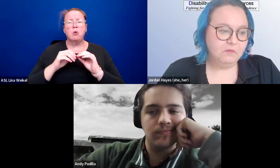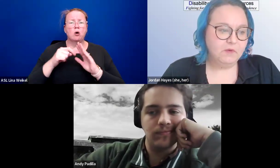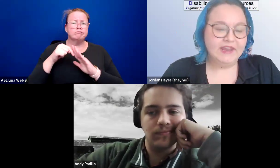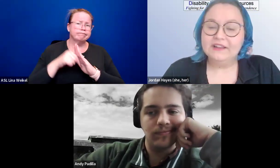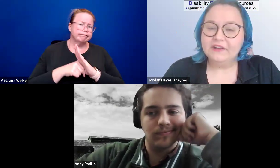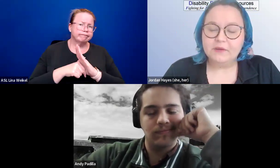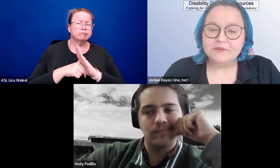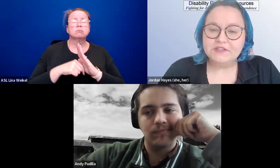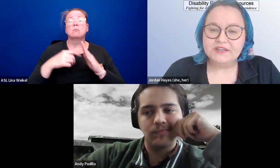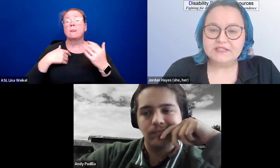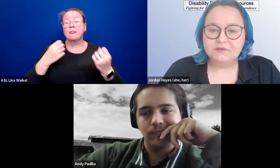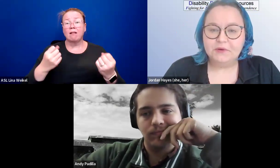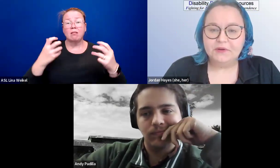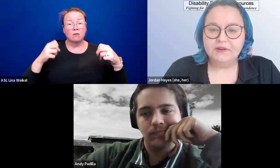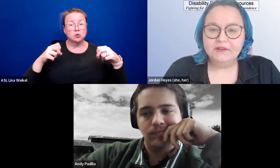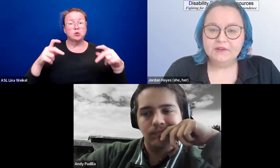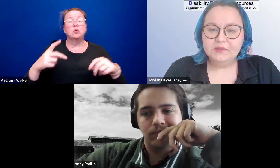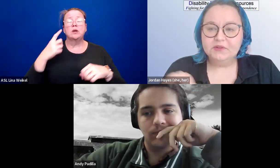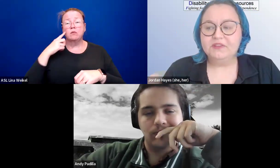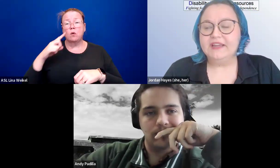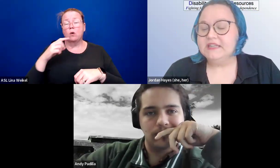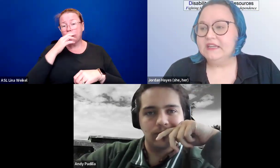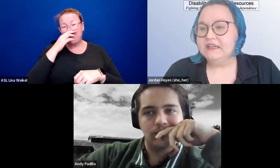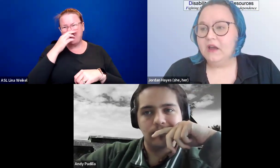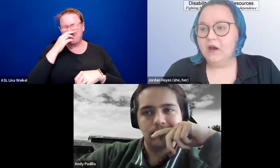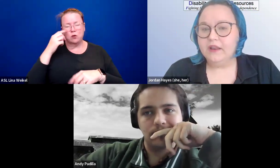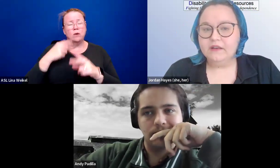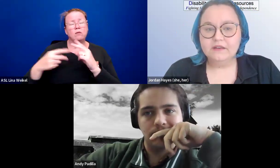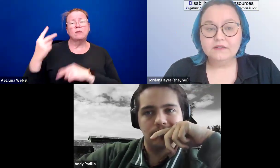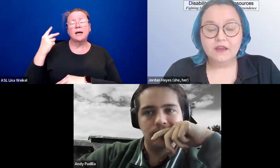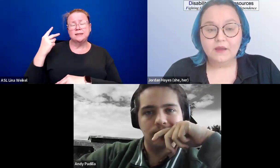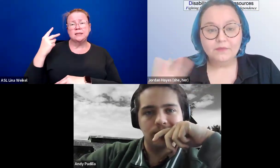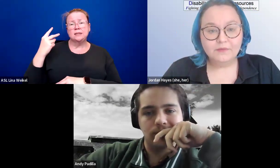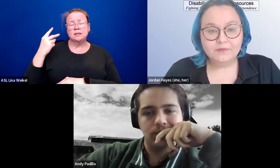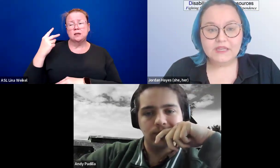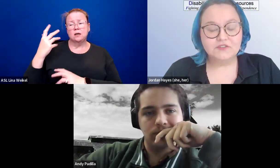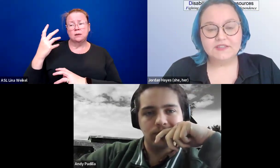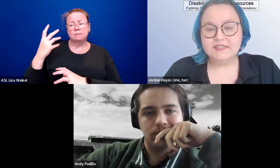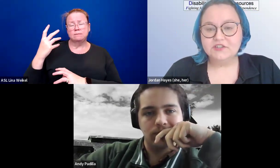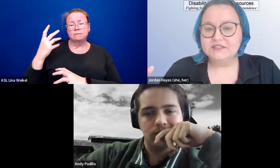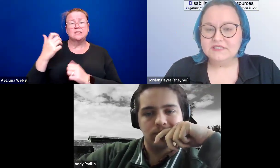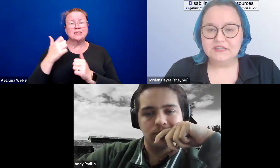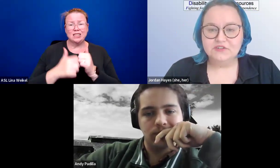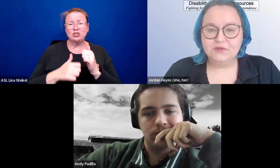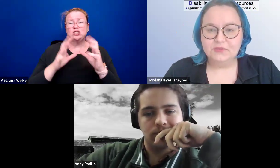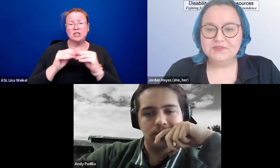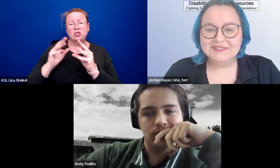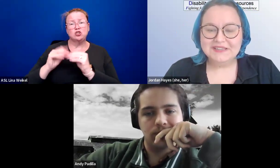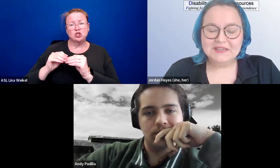Jordan Hayes (she, her): We had a lot of opportunities for reflecting on each of the sessions in journals.